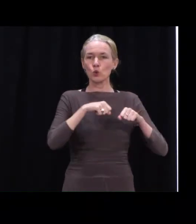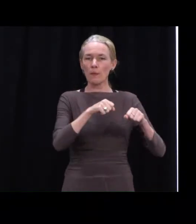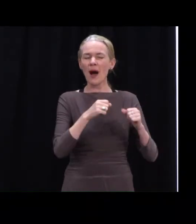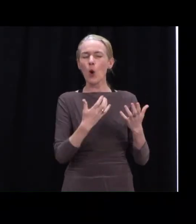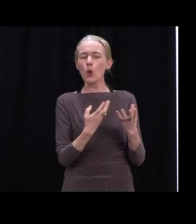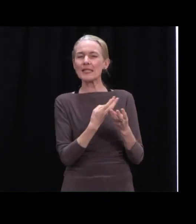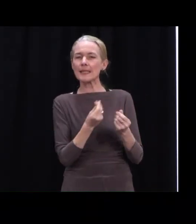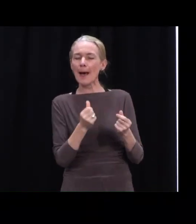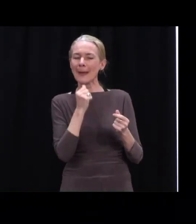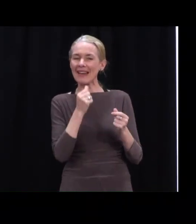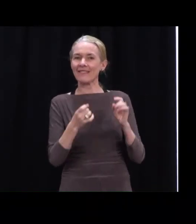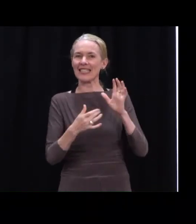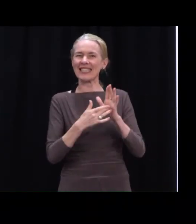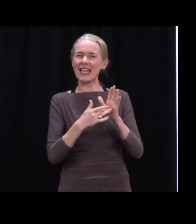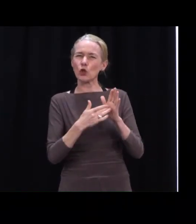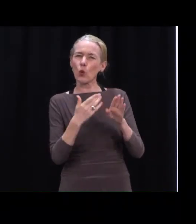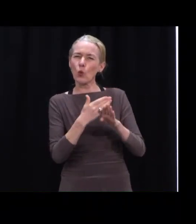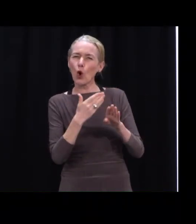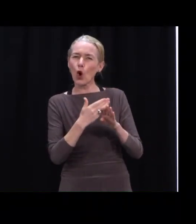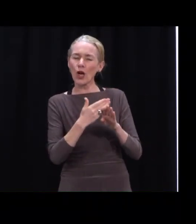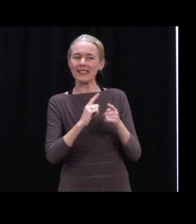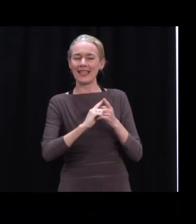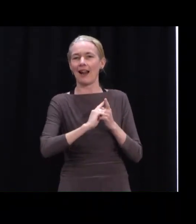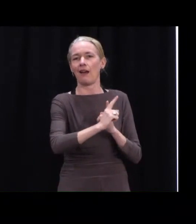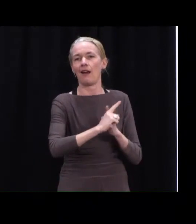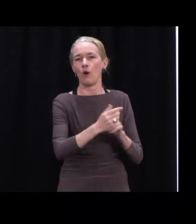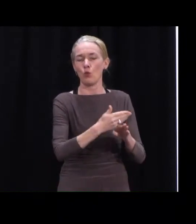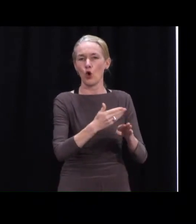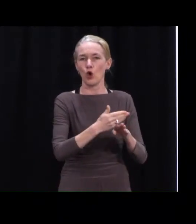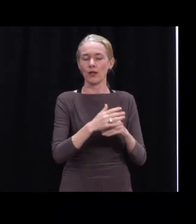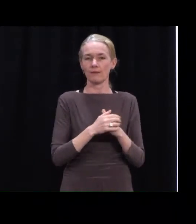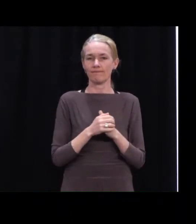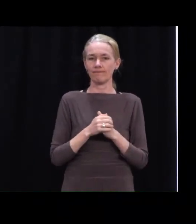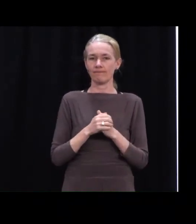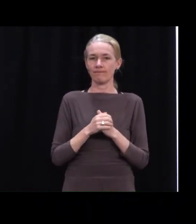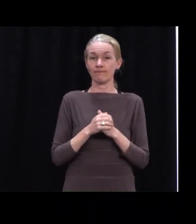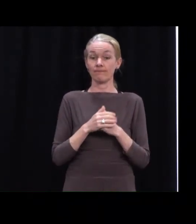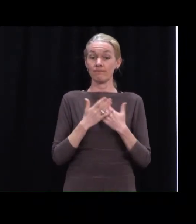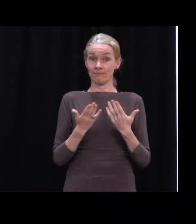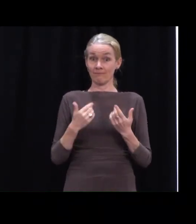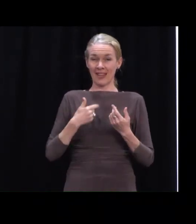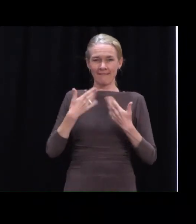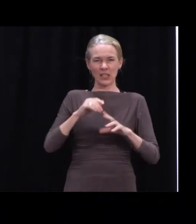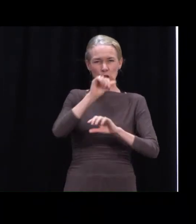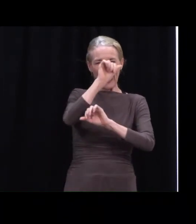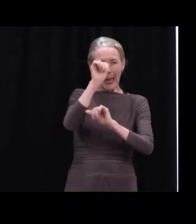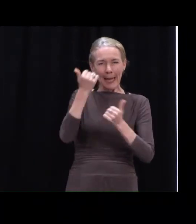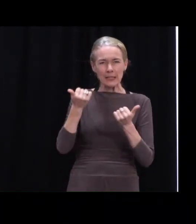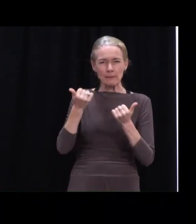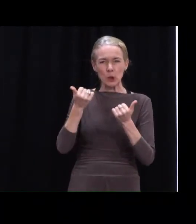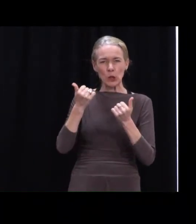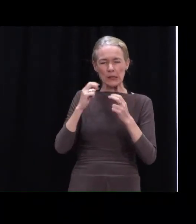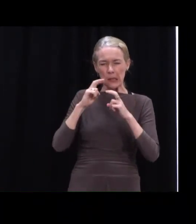that. These cases infectious in the community may have simply